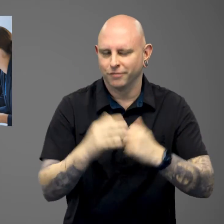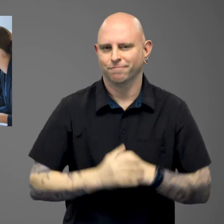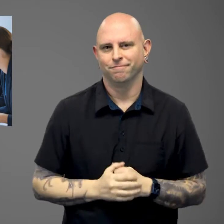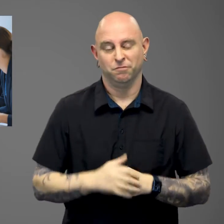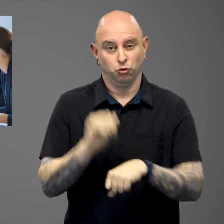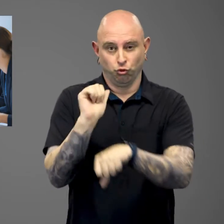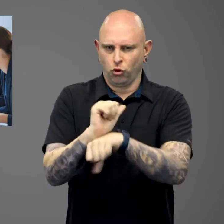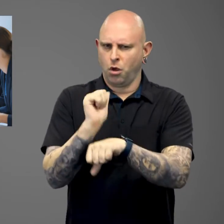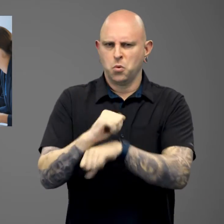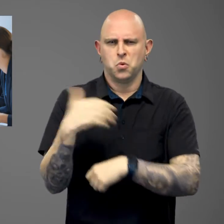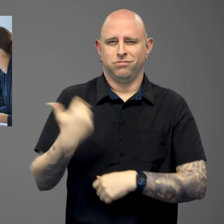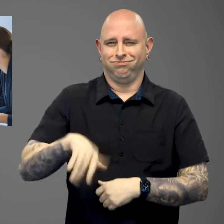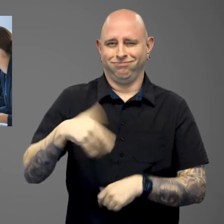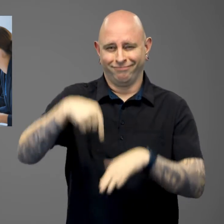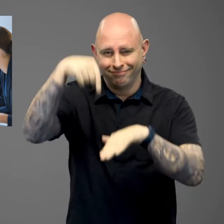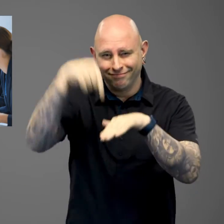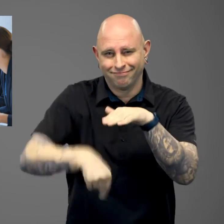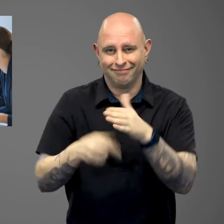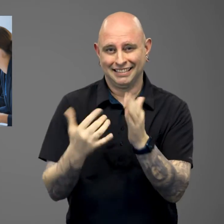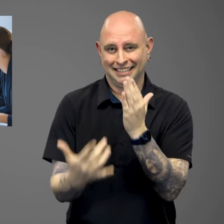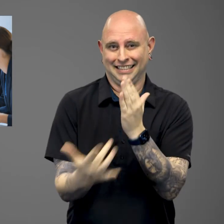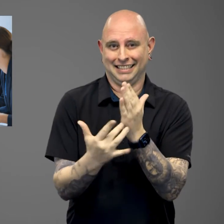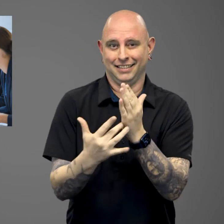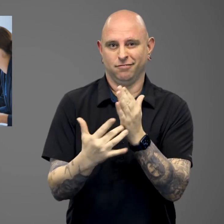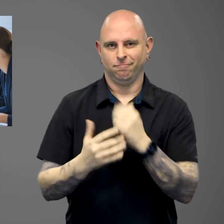There is one drawback though.